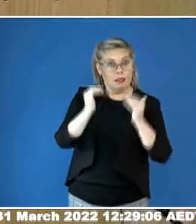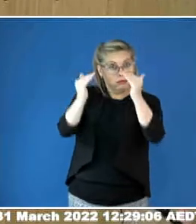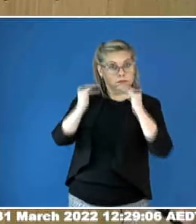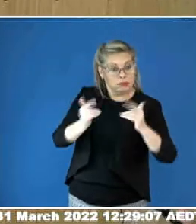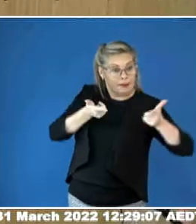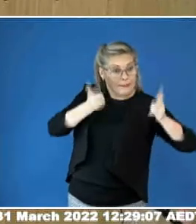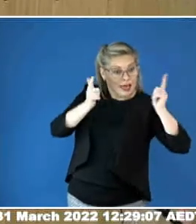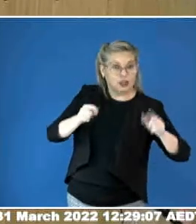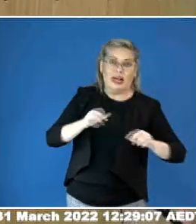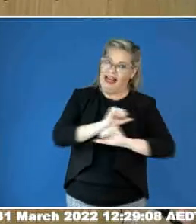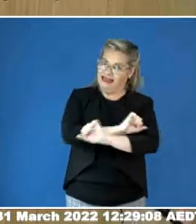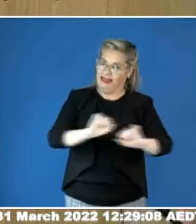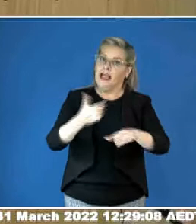Coordinator to ensure that they have read that.